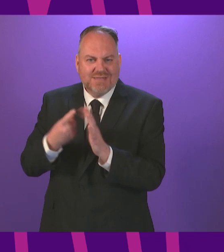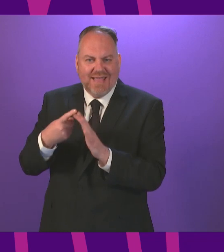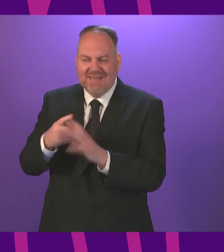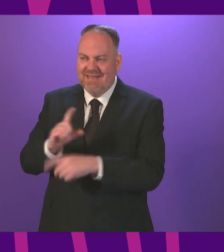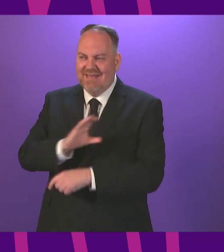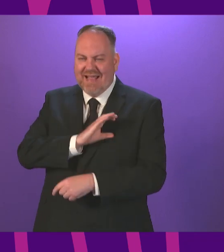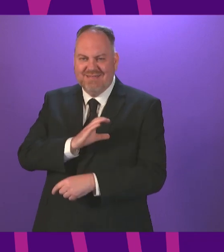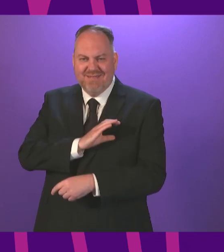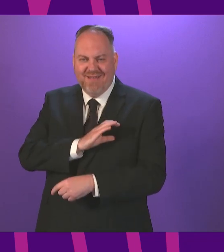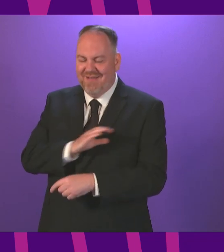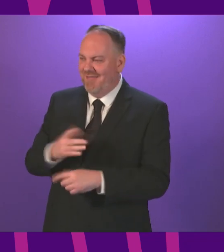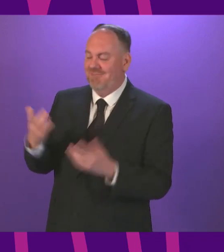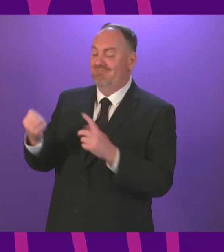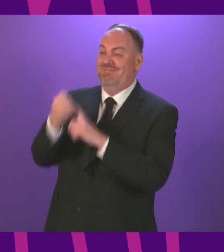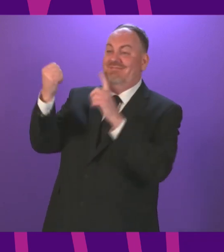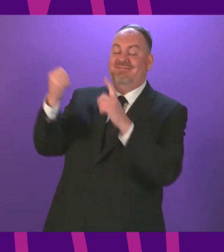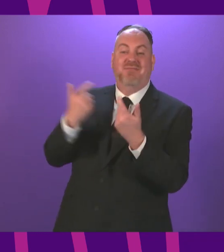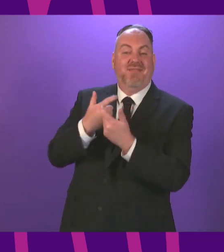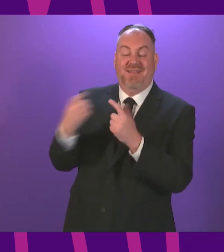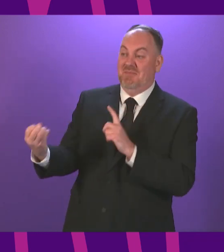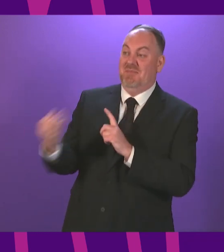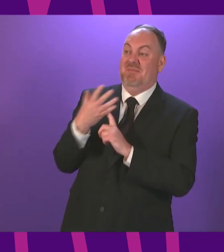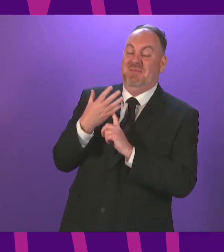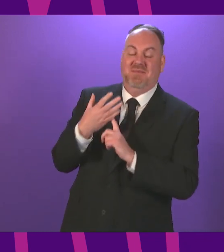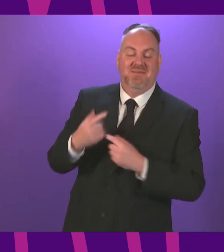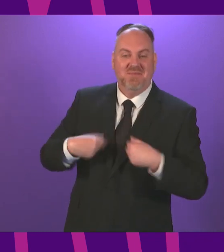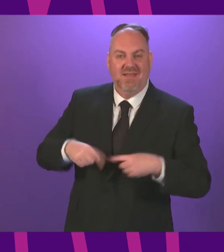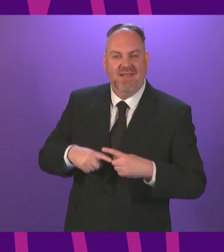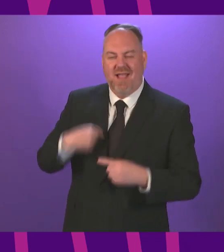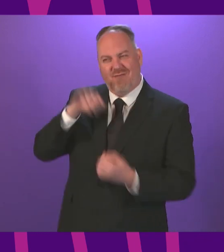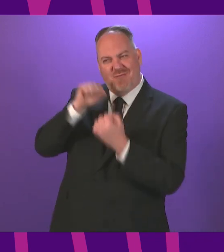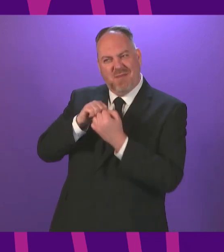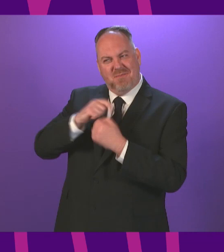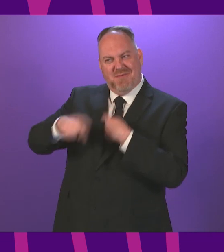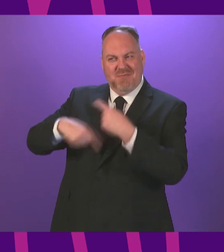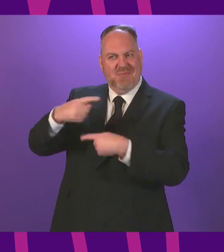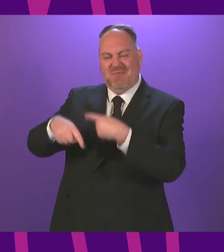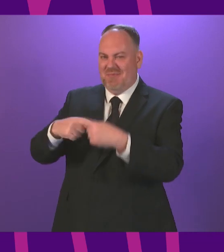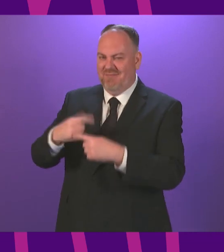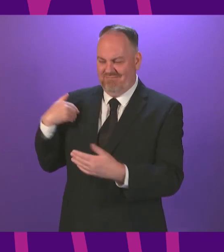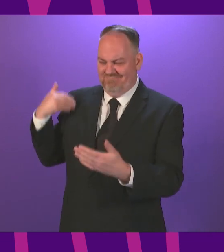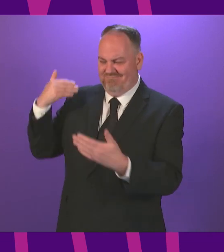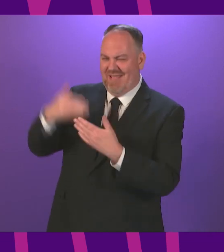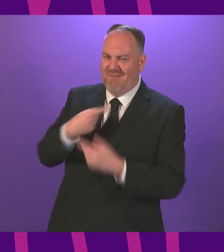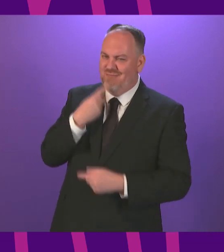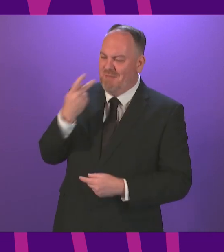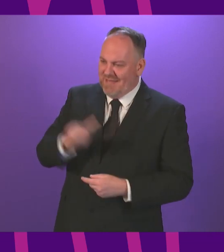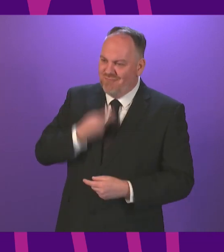30 seconds long, but it has stayed with me, and it has been retold numerous times over the years.